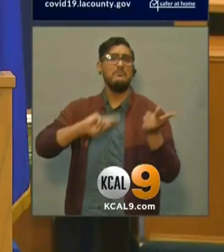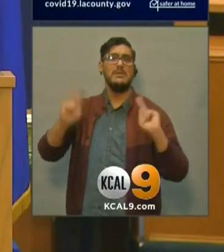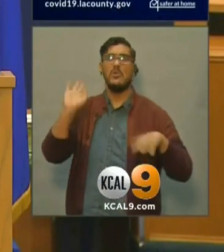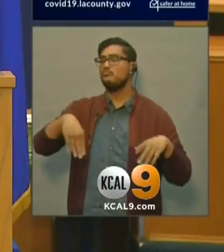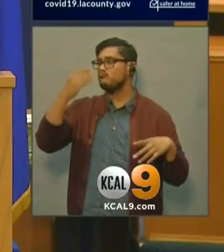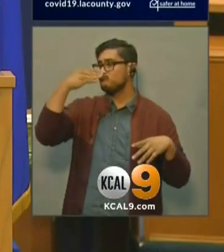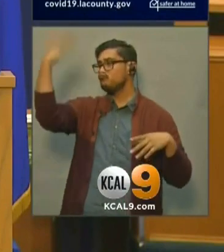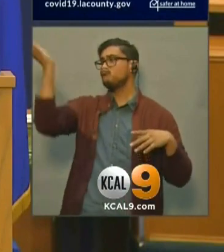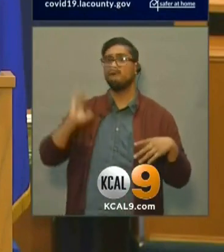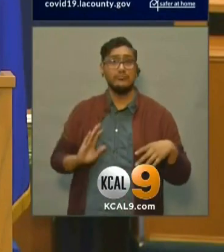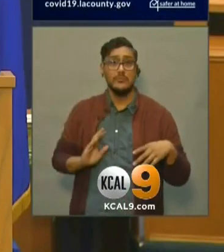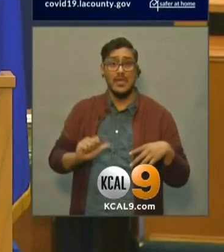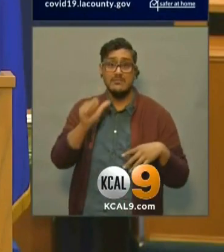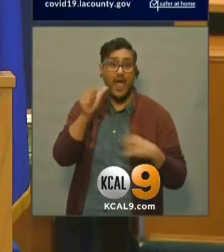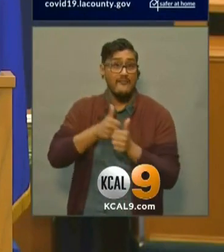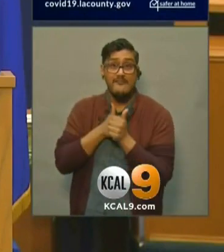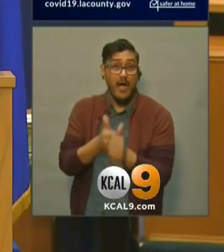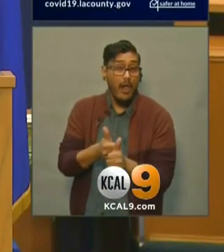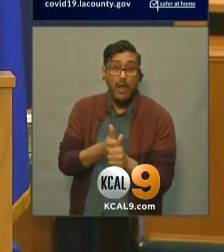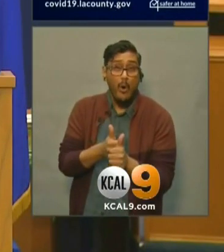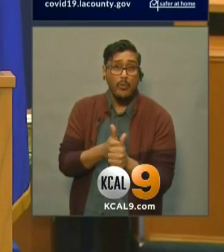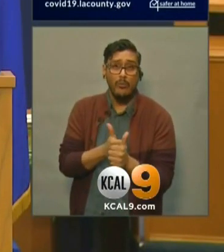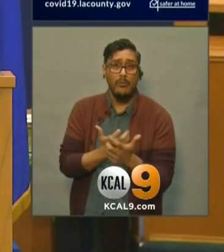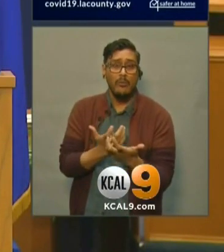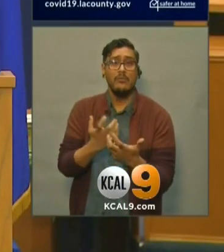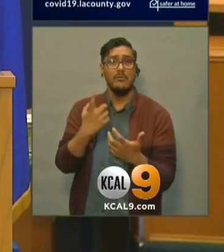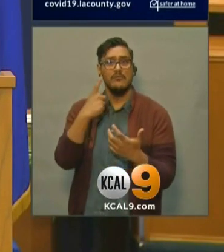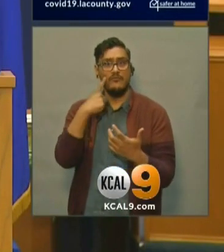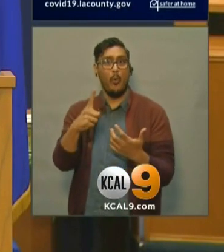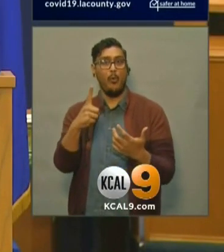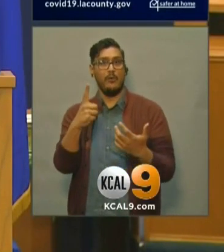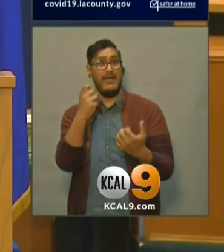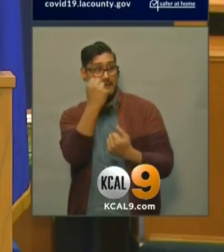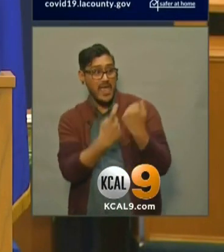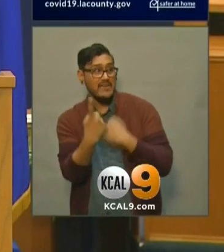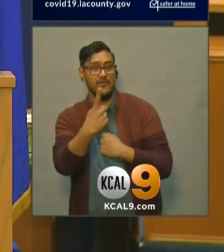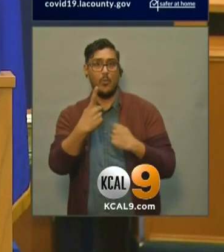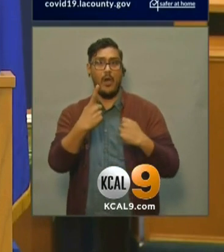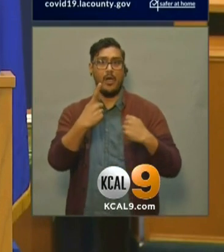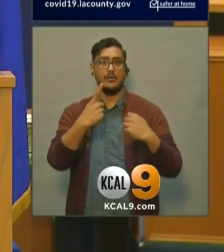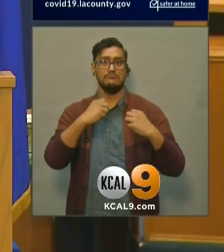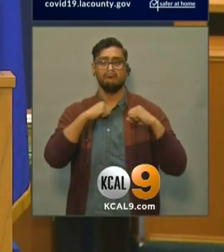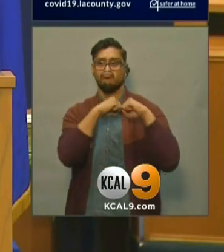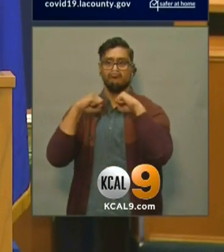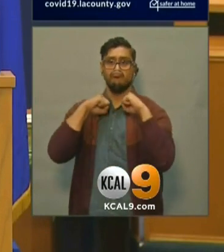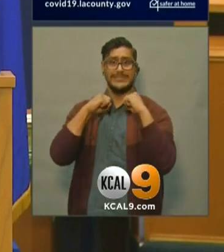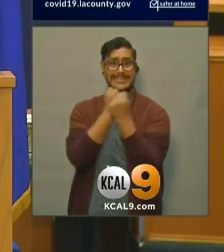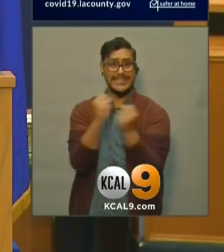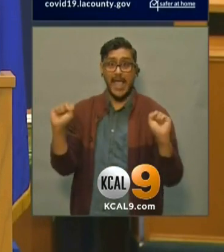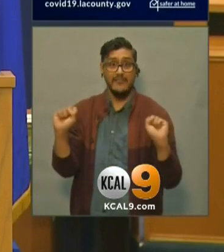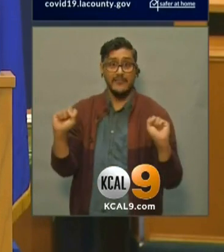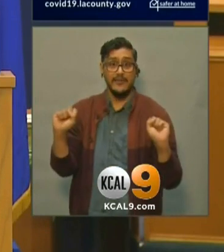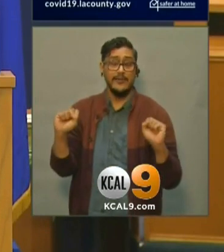OVERCROWDING AND FEW PEOPLE WEARINGS MACKS, OVER THE WEEKEND -- WEARING MASKS, OVER THE WEEKEND.